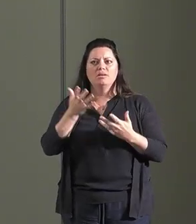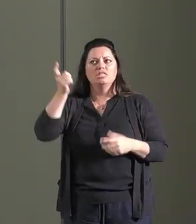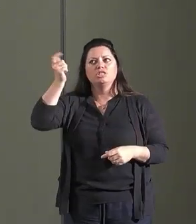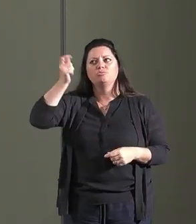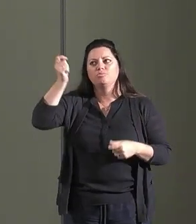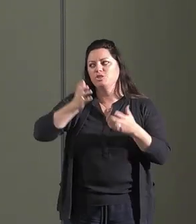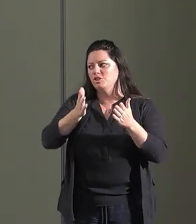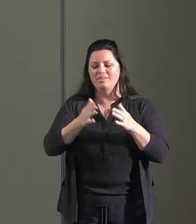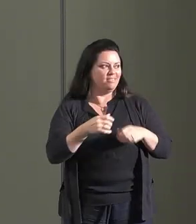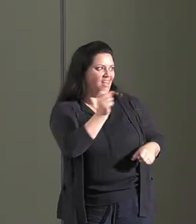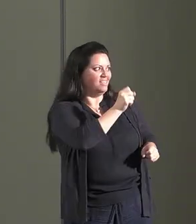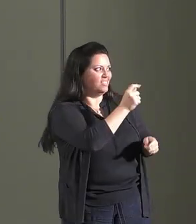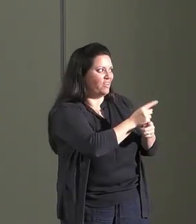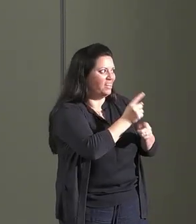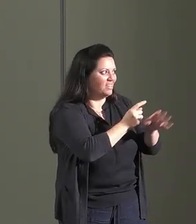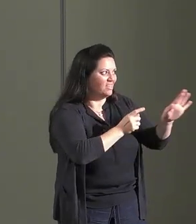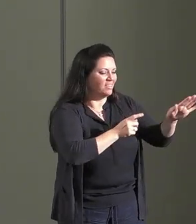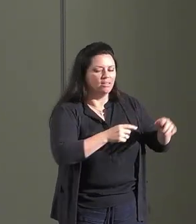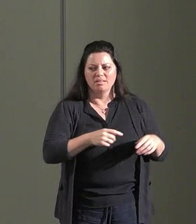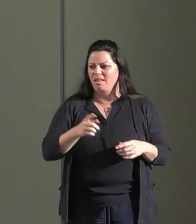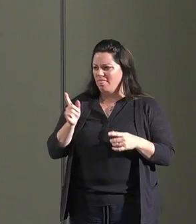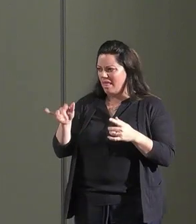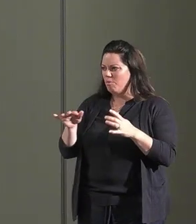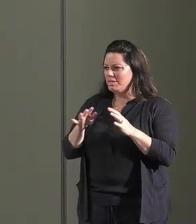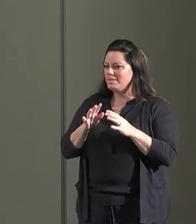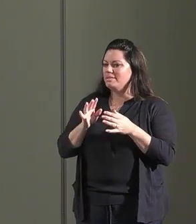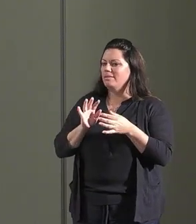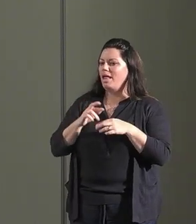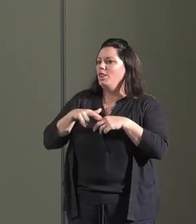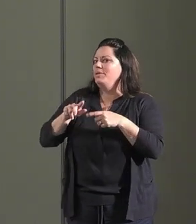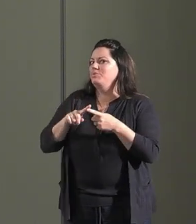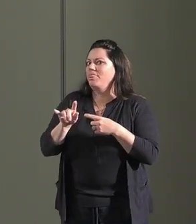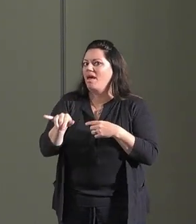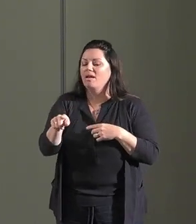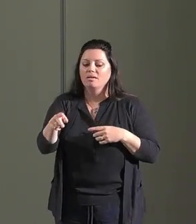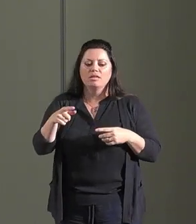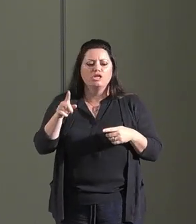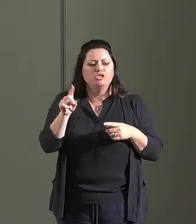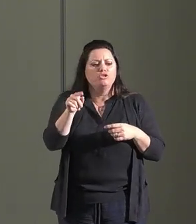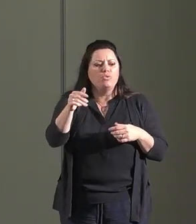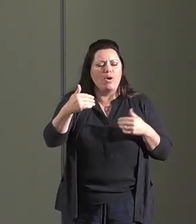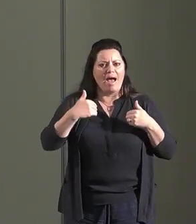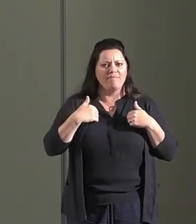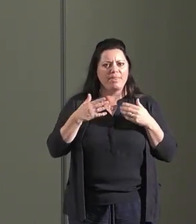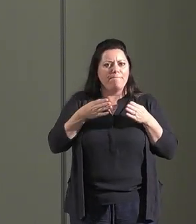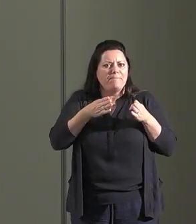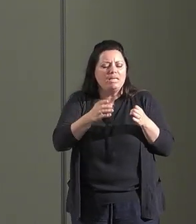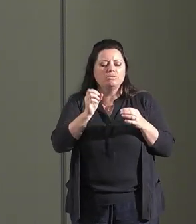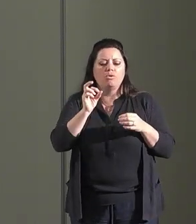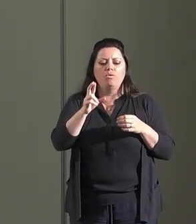Yes. >> ALAN: You alluded to that. You have the means or the infrastructure -- >> TIFFANY: Yes.